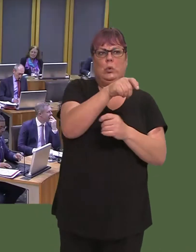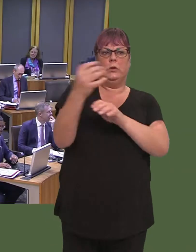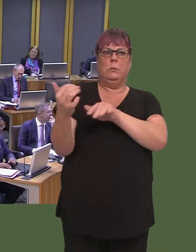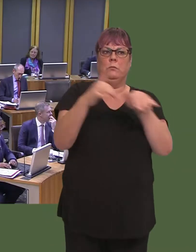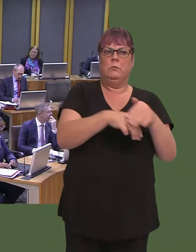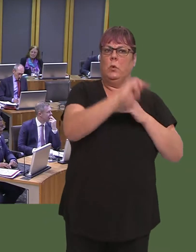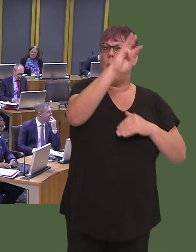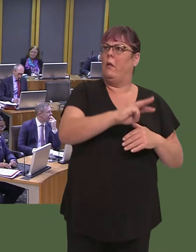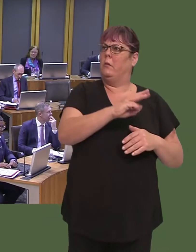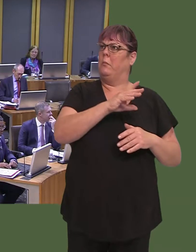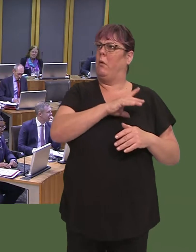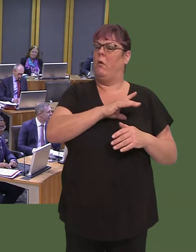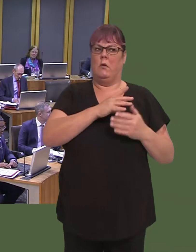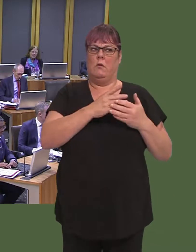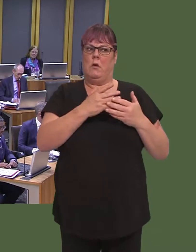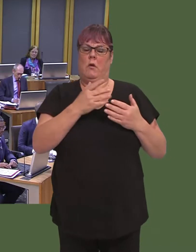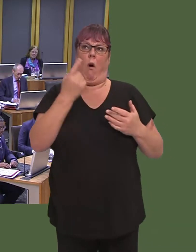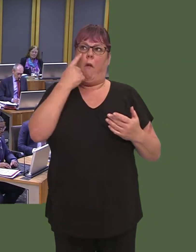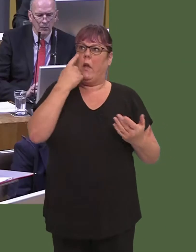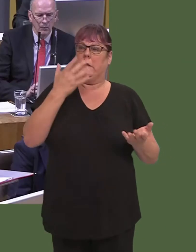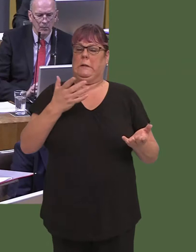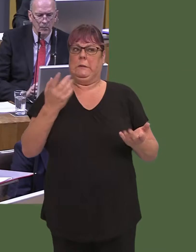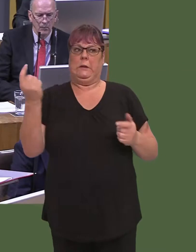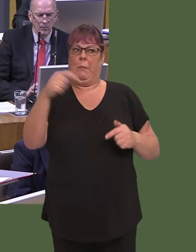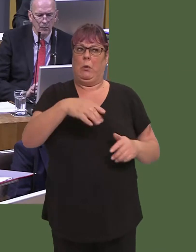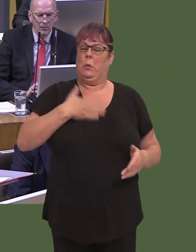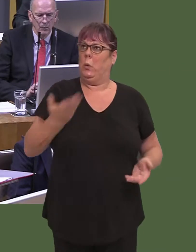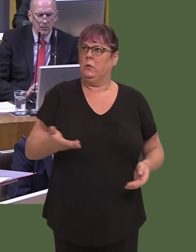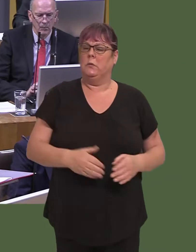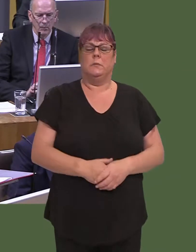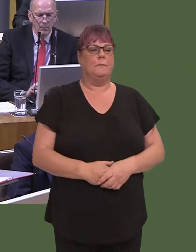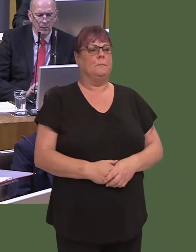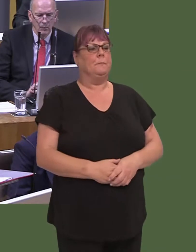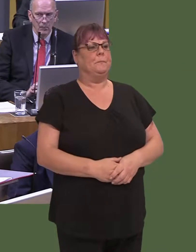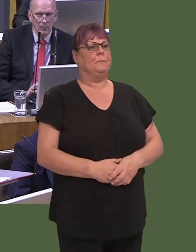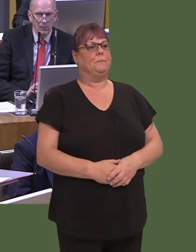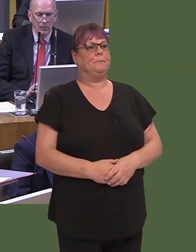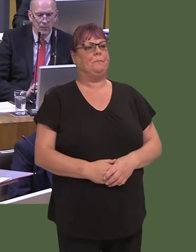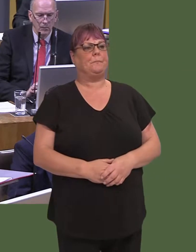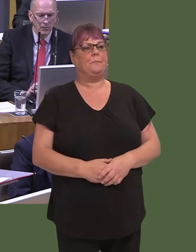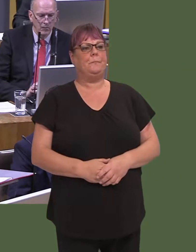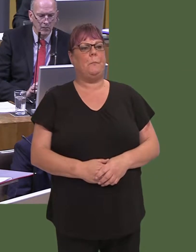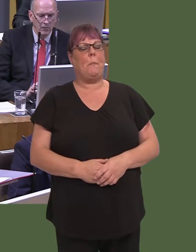hearing the message? Carwyn Jones AM: Well, I believe itís true to say that there has been an impact as regards